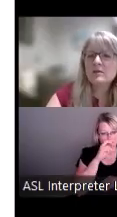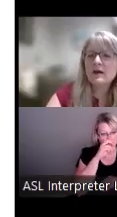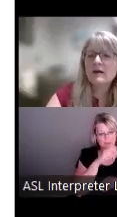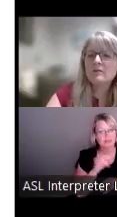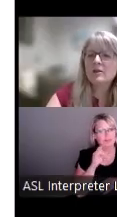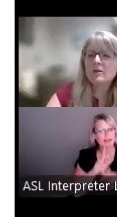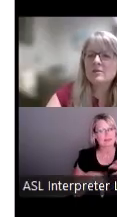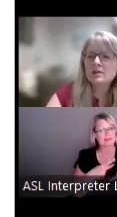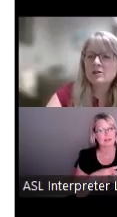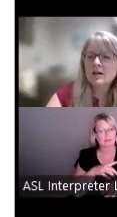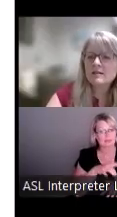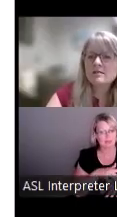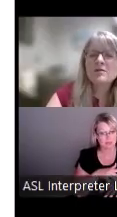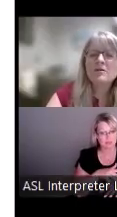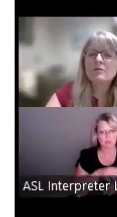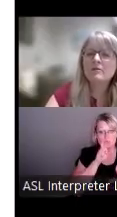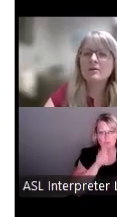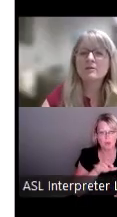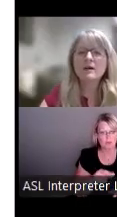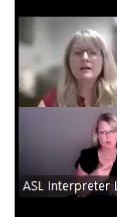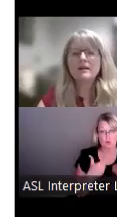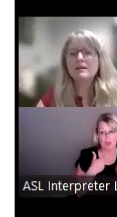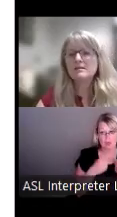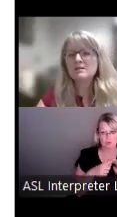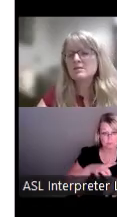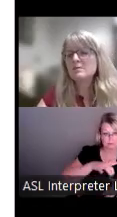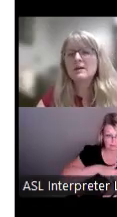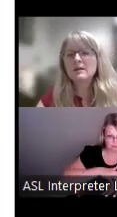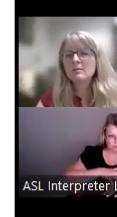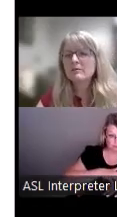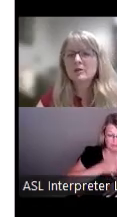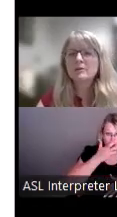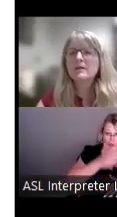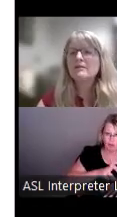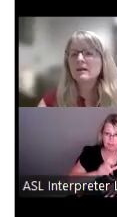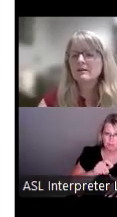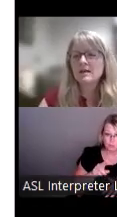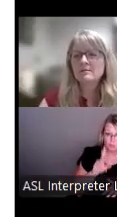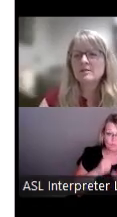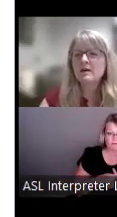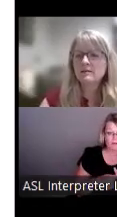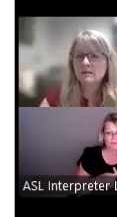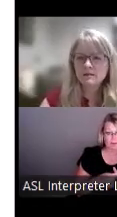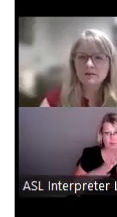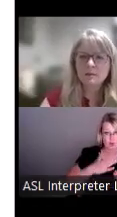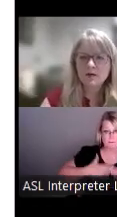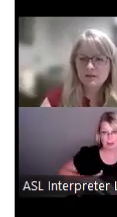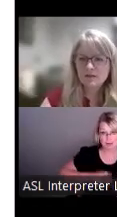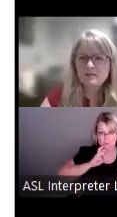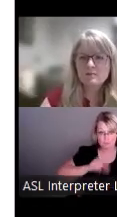that you have when you touch a hot stove, your body is responding before you even have time to cognitively process